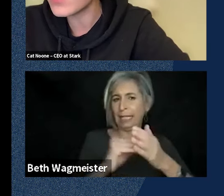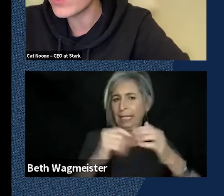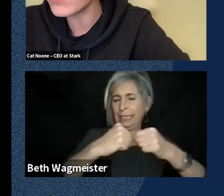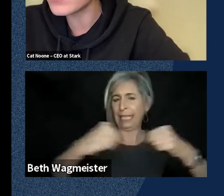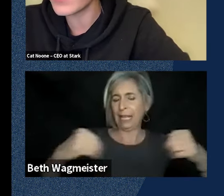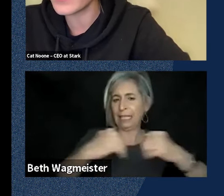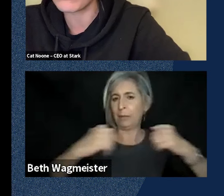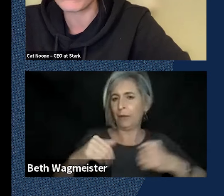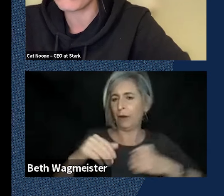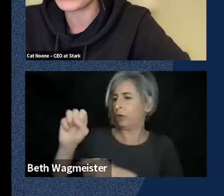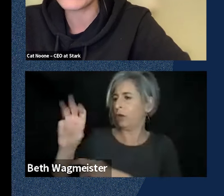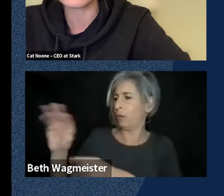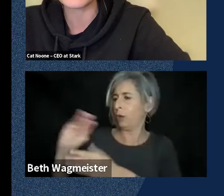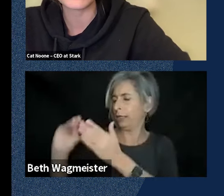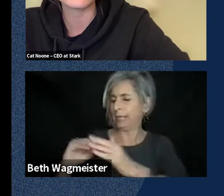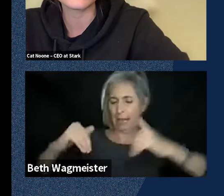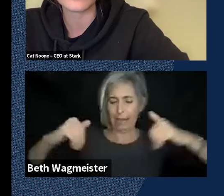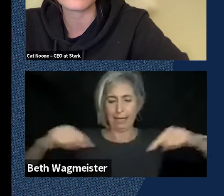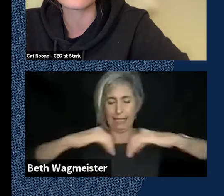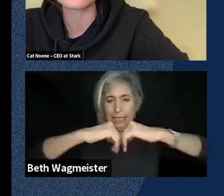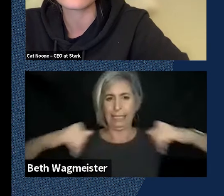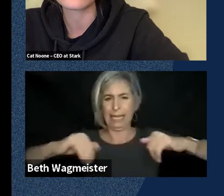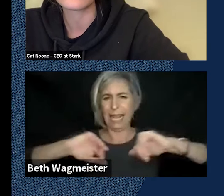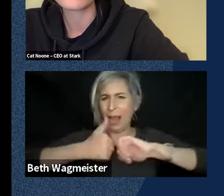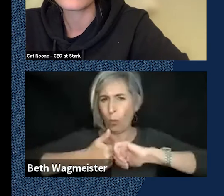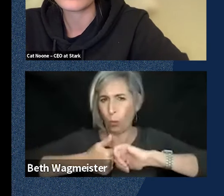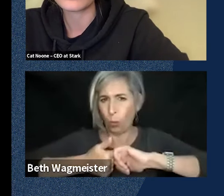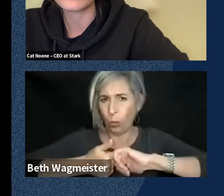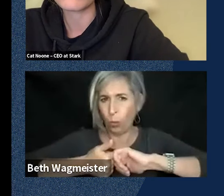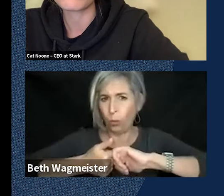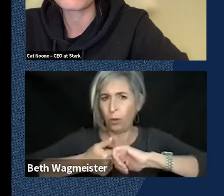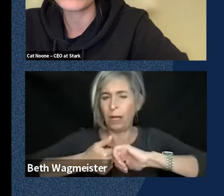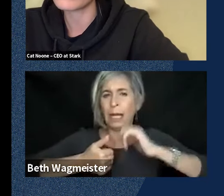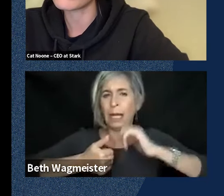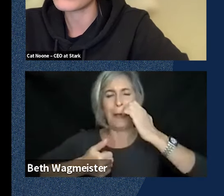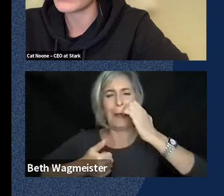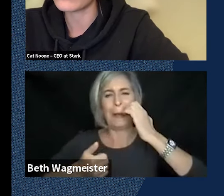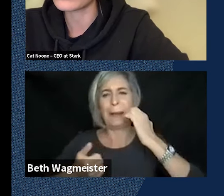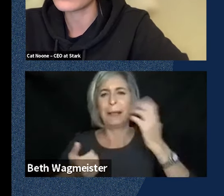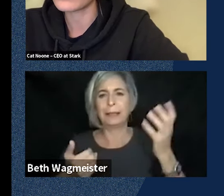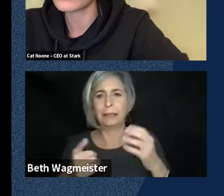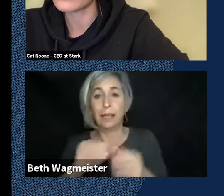How does that get bifurcated? And? Yeah, any thoughts there?